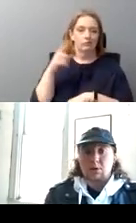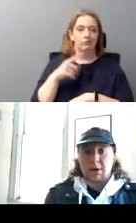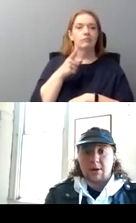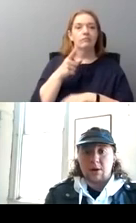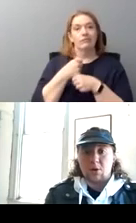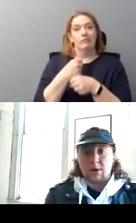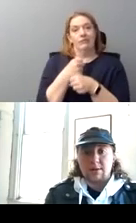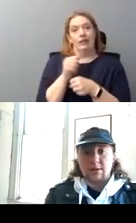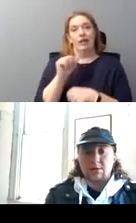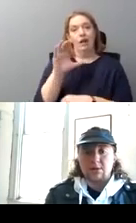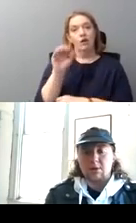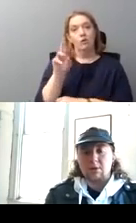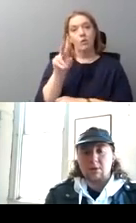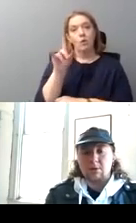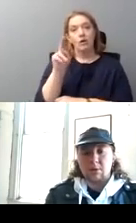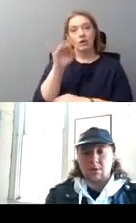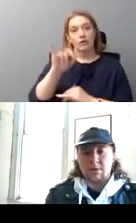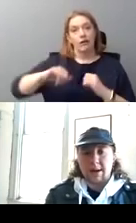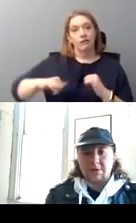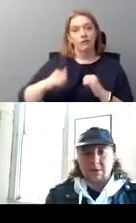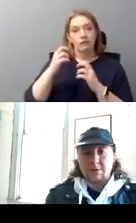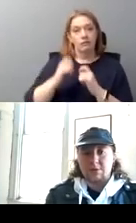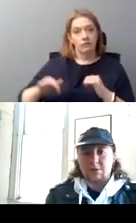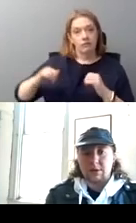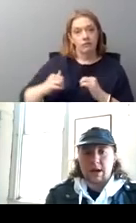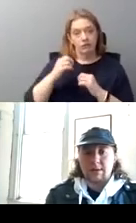repaired accordions in his studio on the first floor of Capp Street which originally has...it